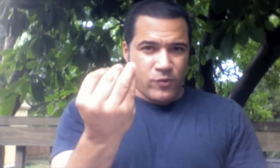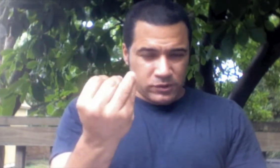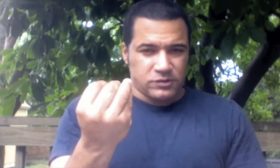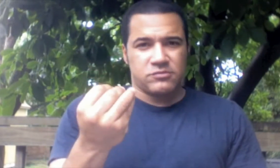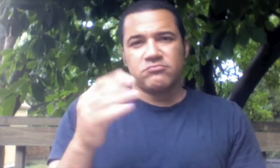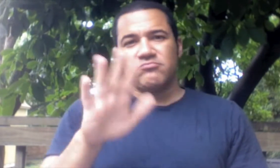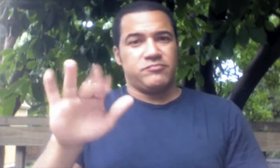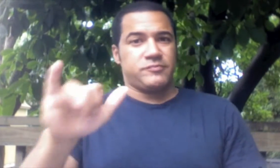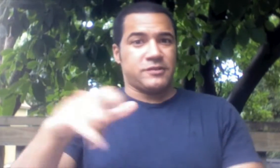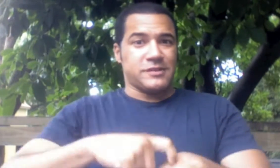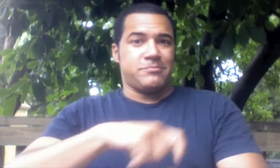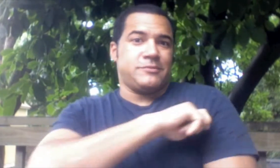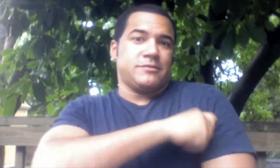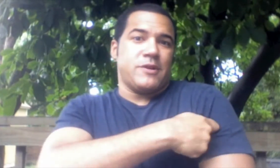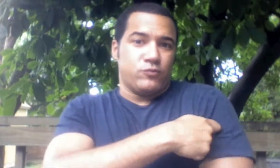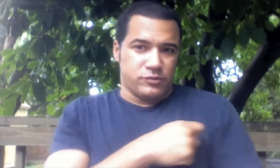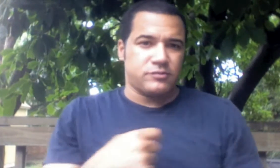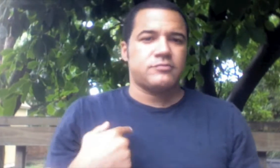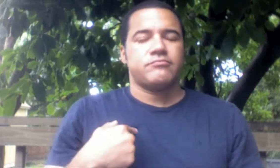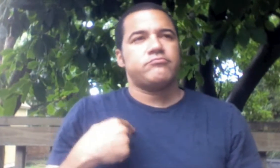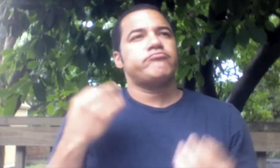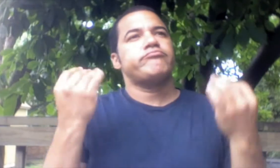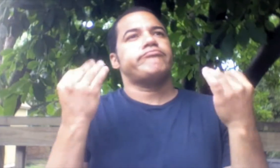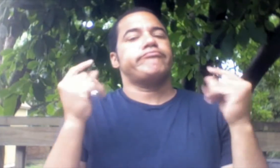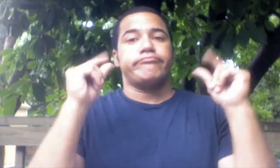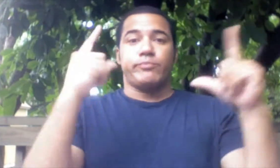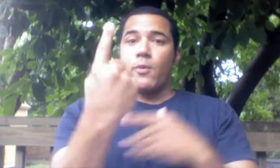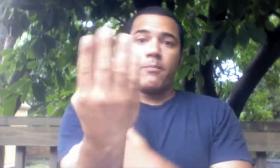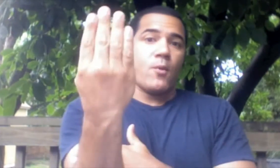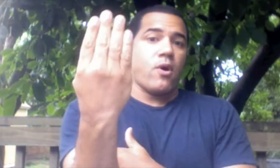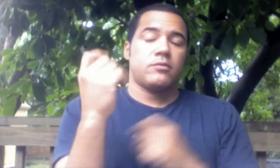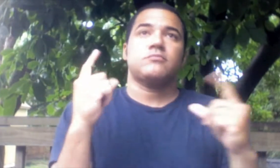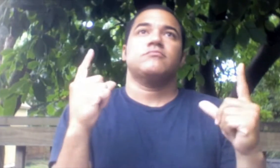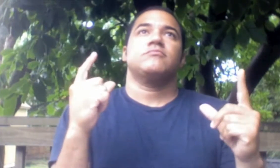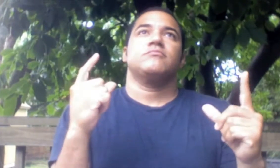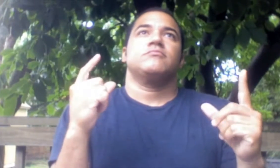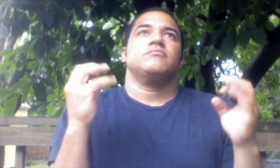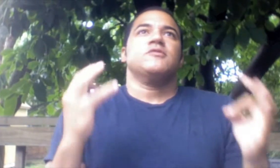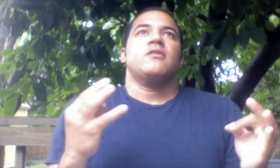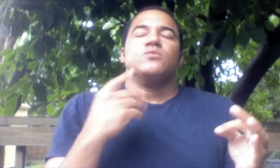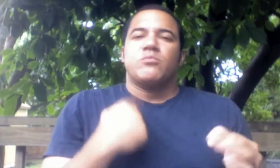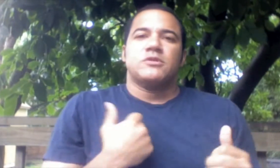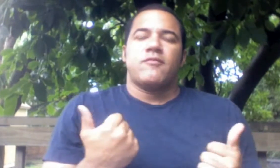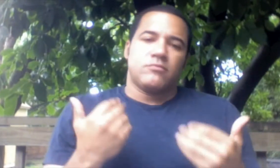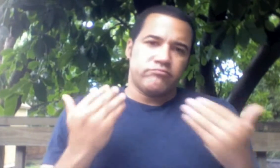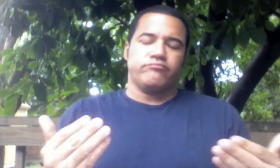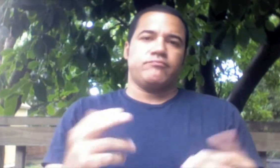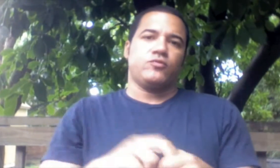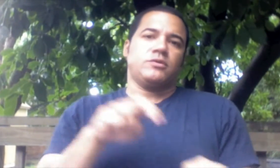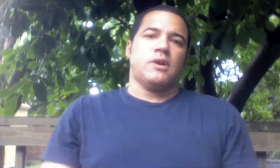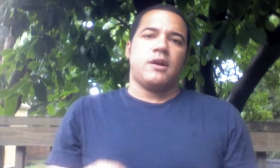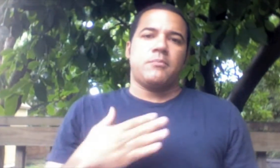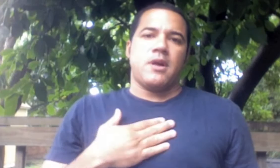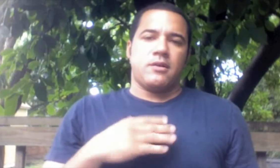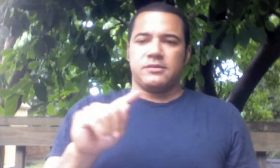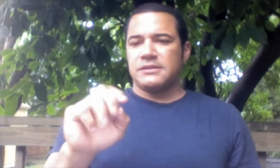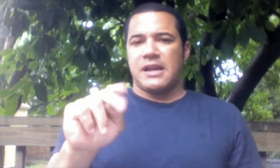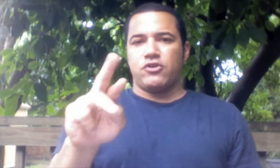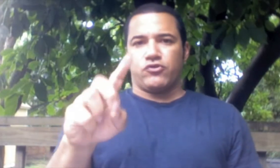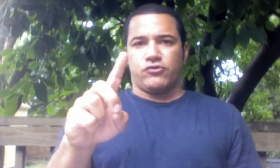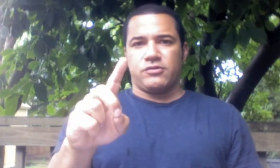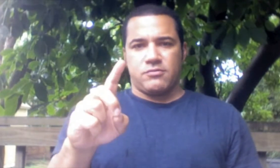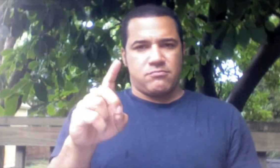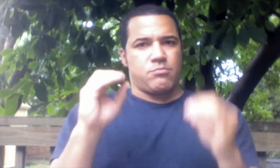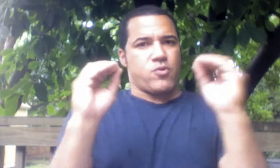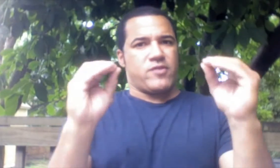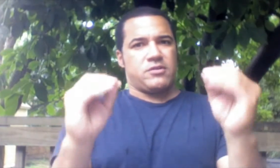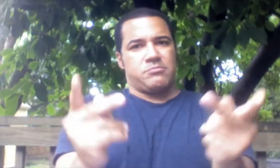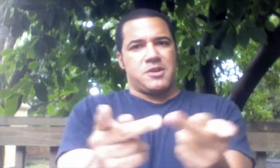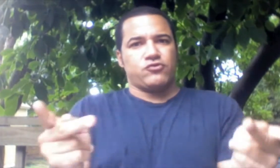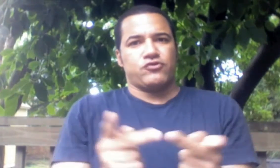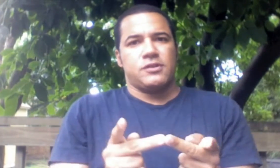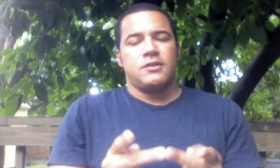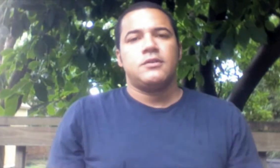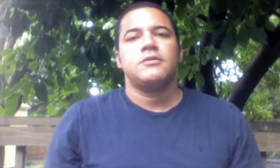On March 17, 2014, around St. Patrick's Day, I woke up one morning and decided to resign from my tenured professor position.